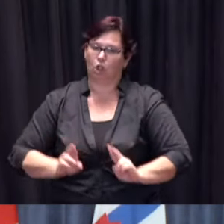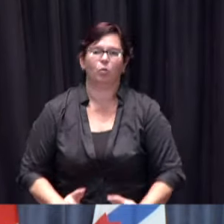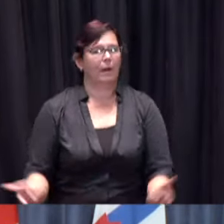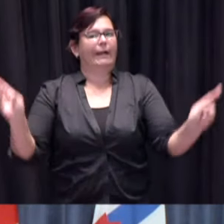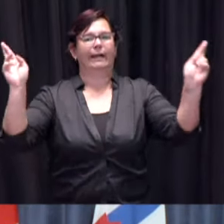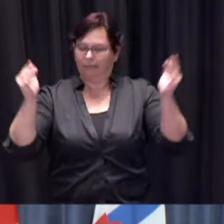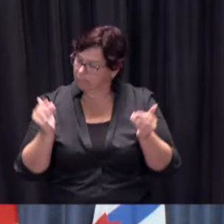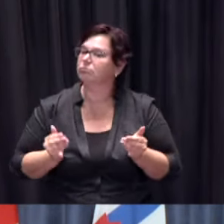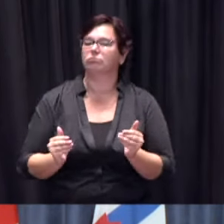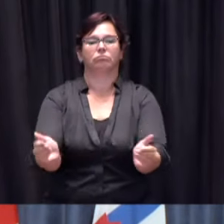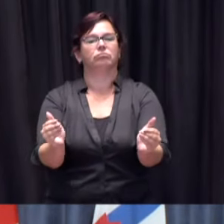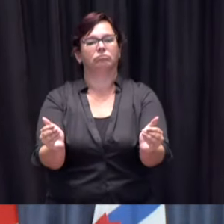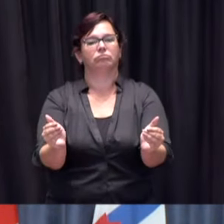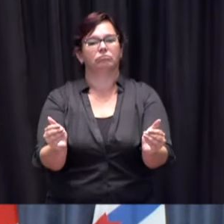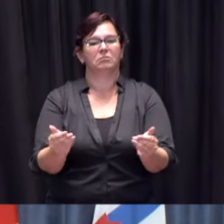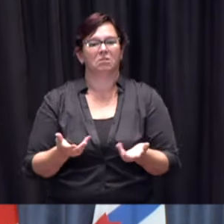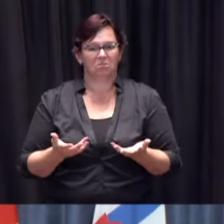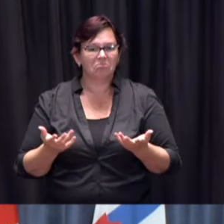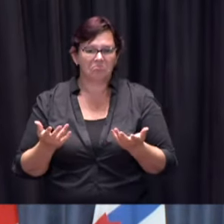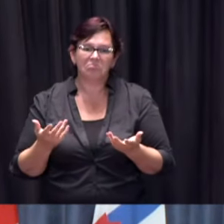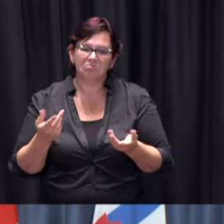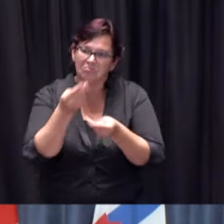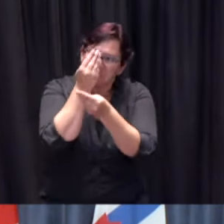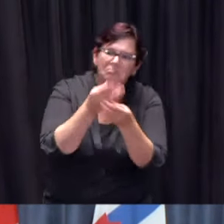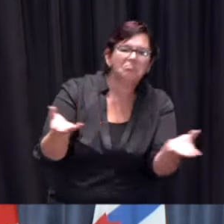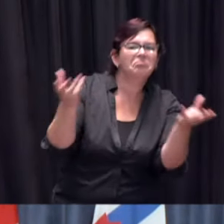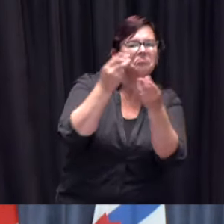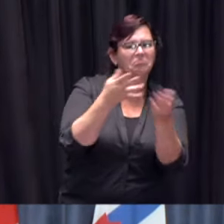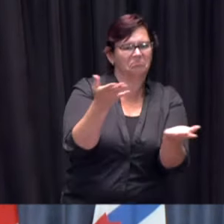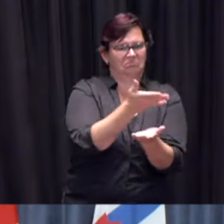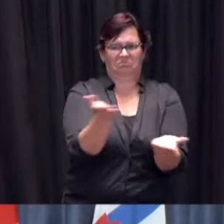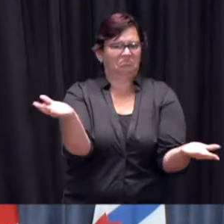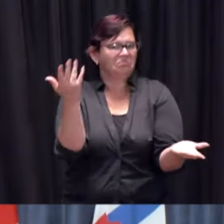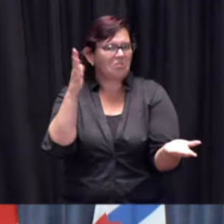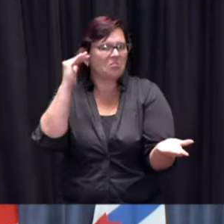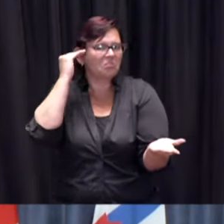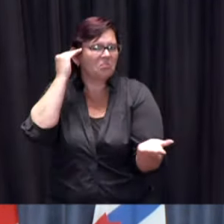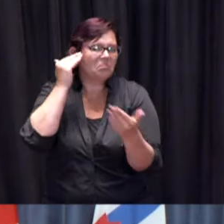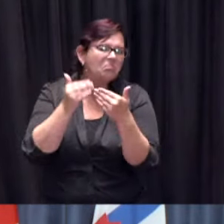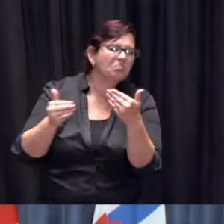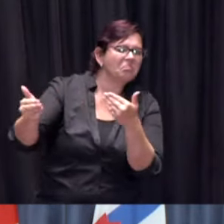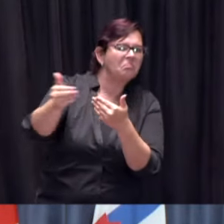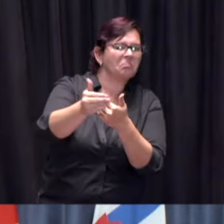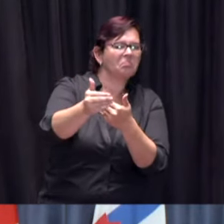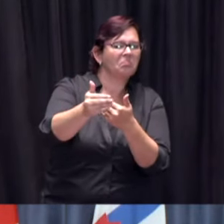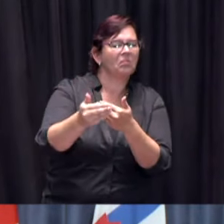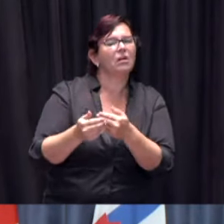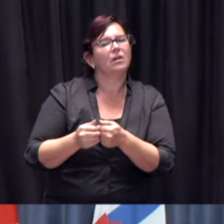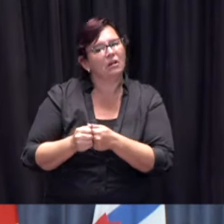informed as to what the future requirements will be and so on I think the people are ready but with a few exceptions and it's the kind of